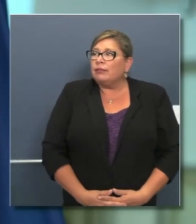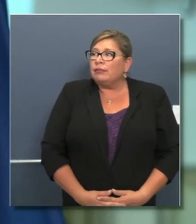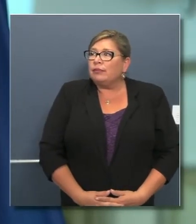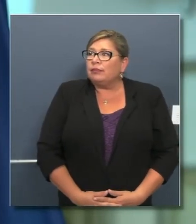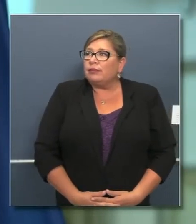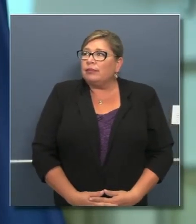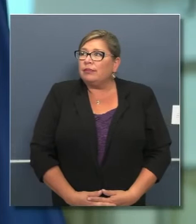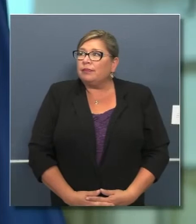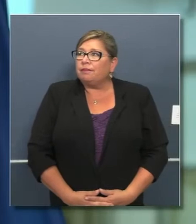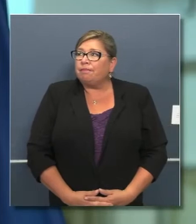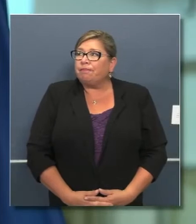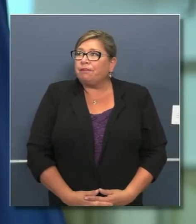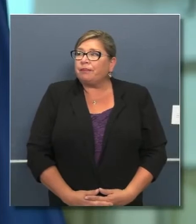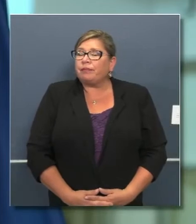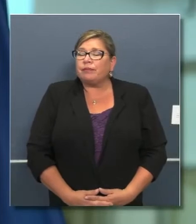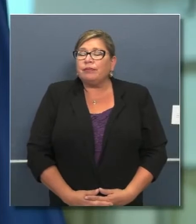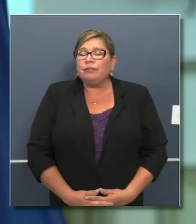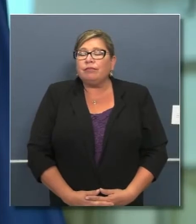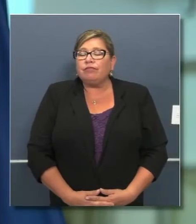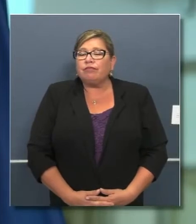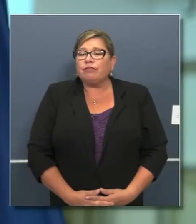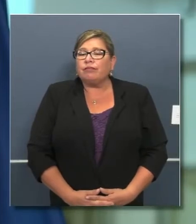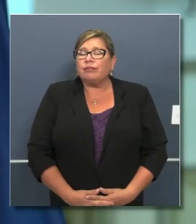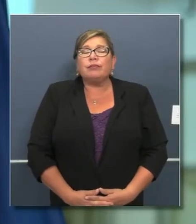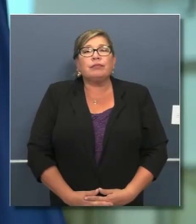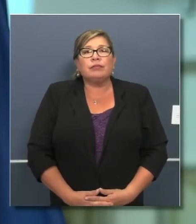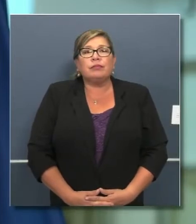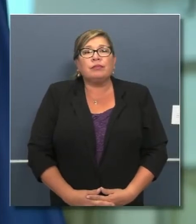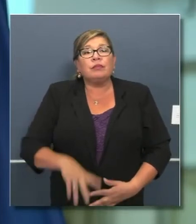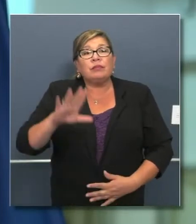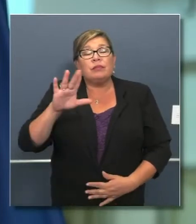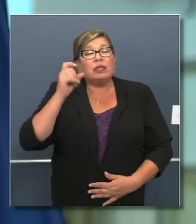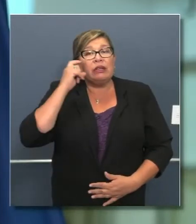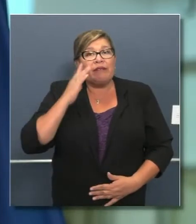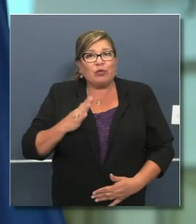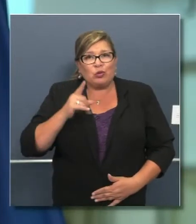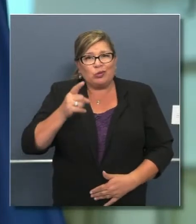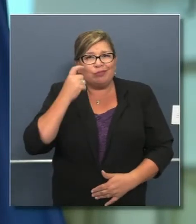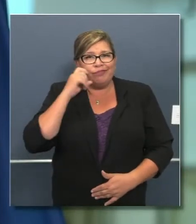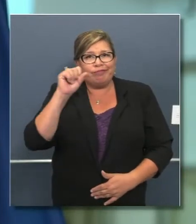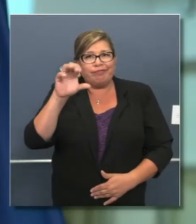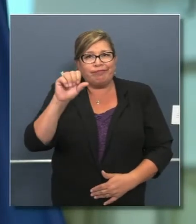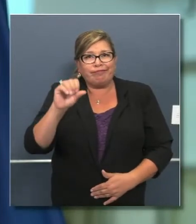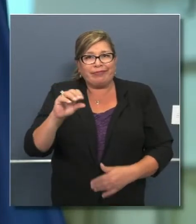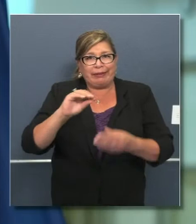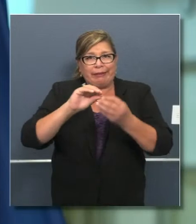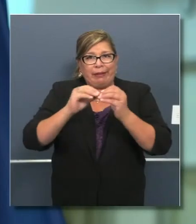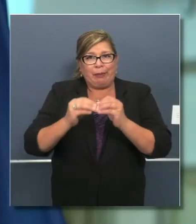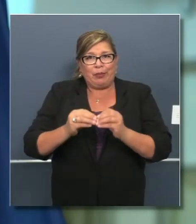were reading earlier do you think perhaps we need to pause the process of reopening in some way and